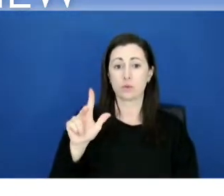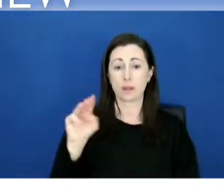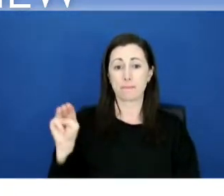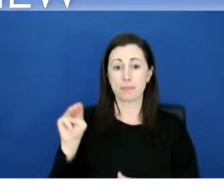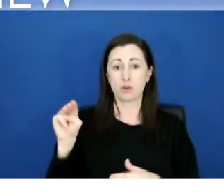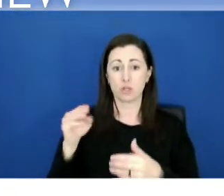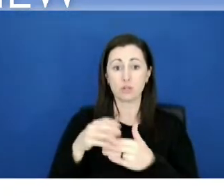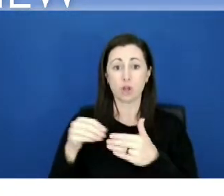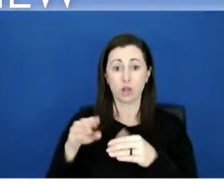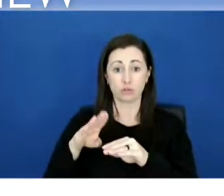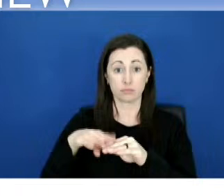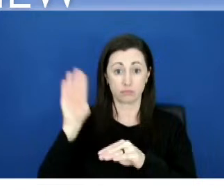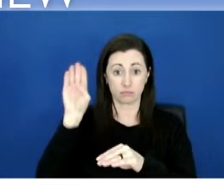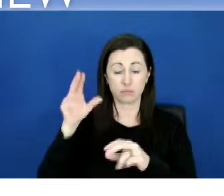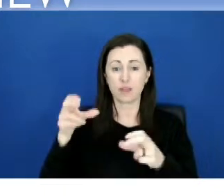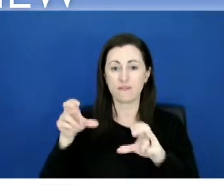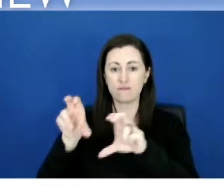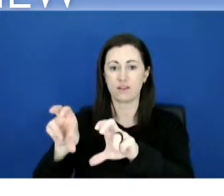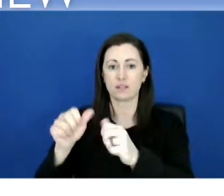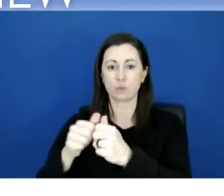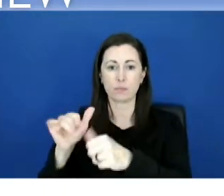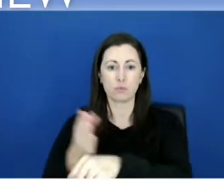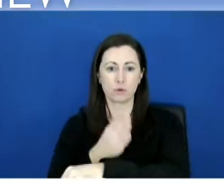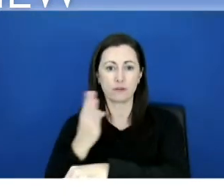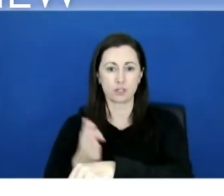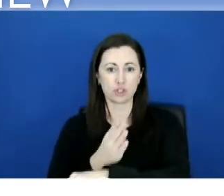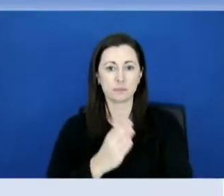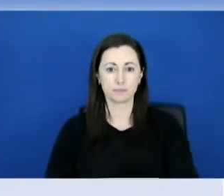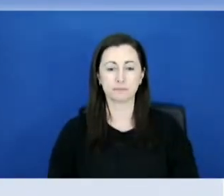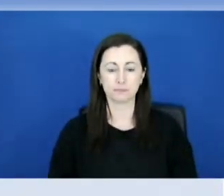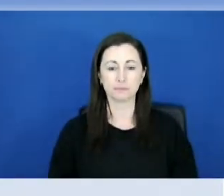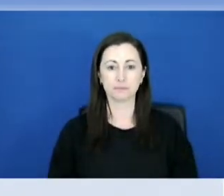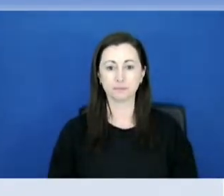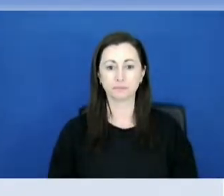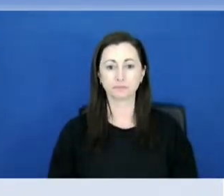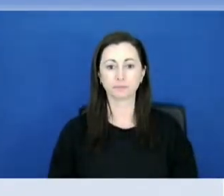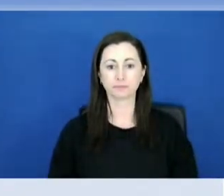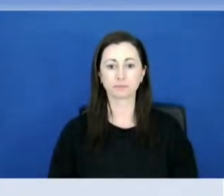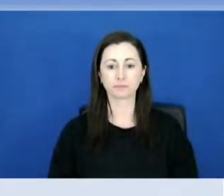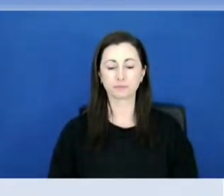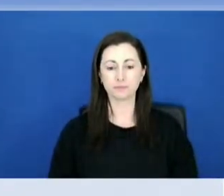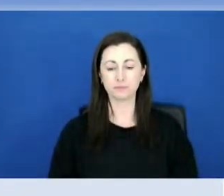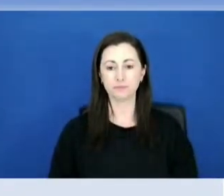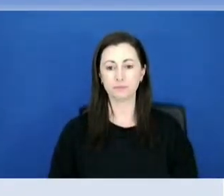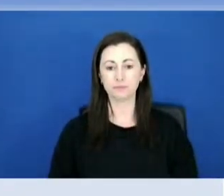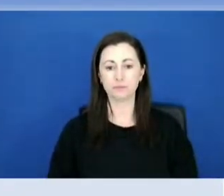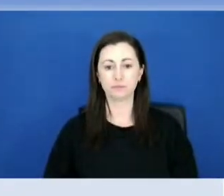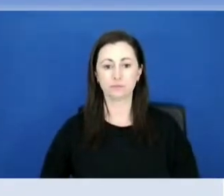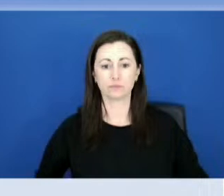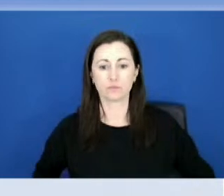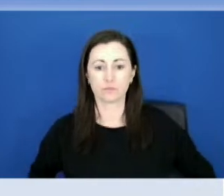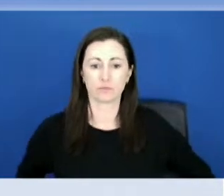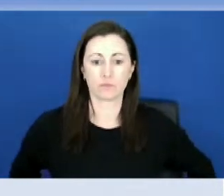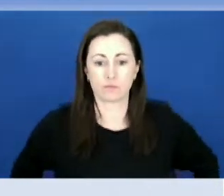COMPANIES. AND THEN THERE ARE $23 MILLION